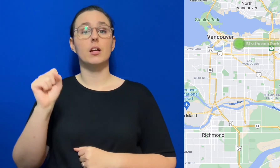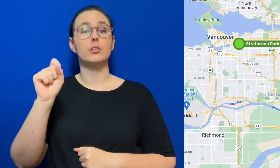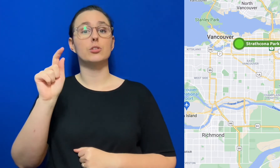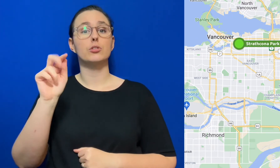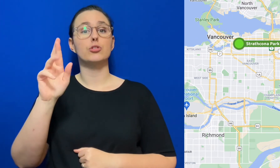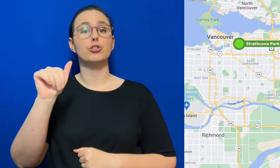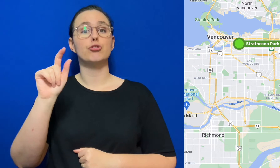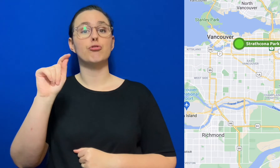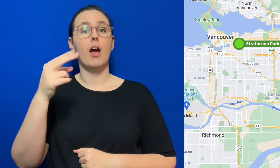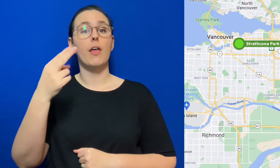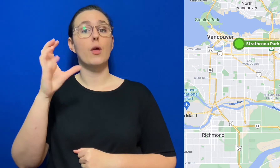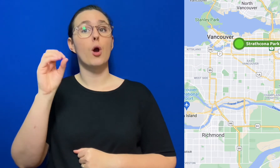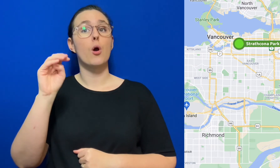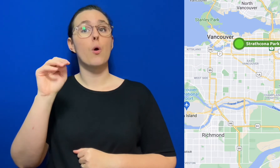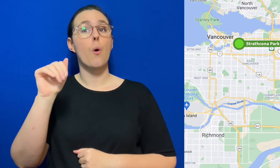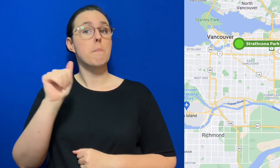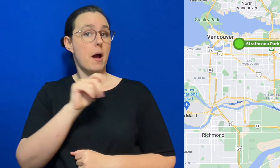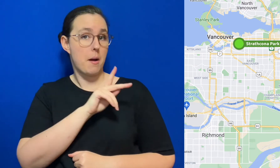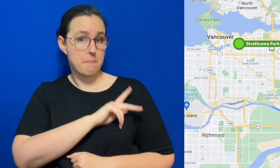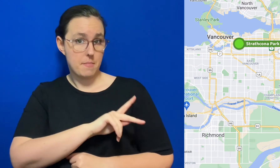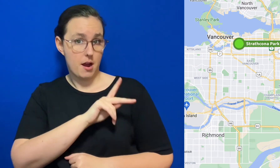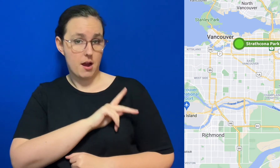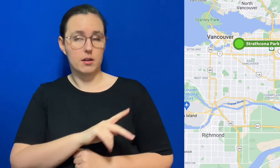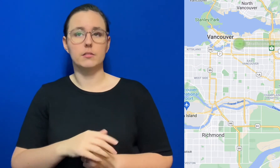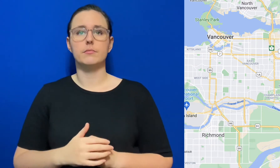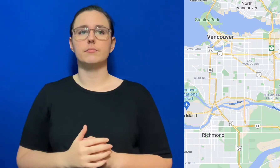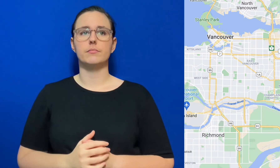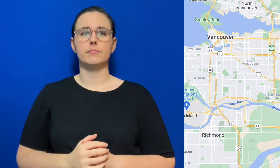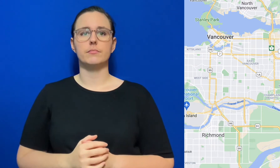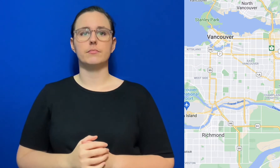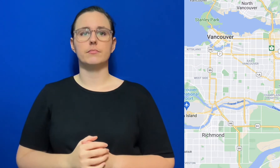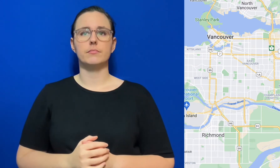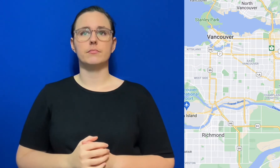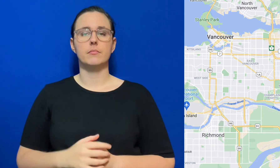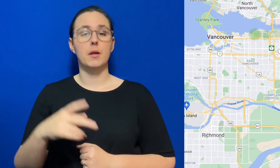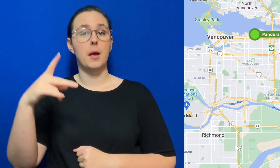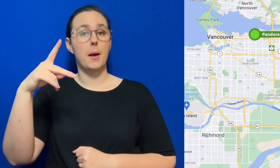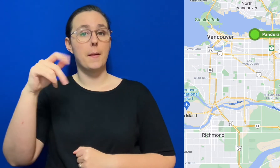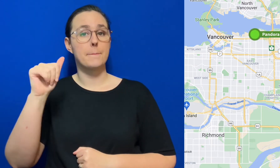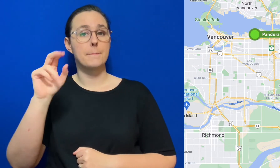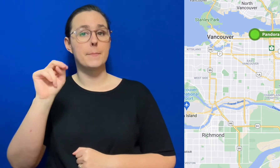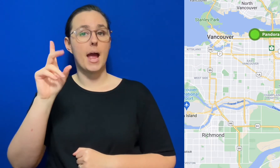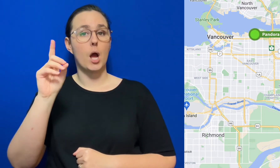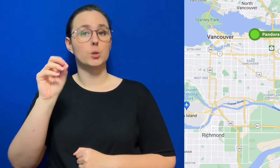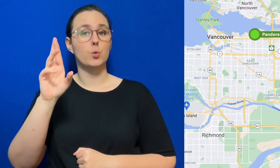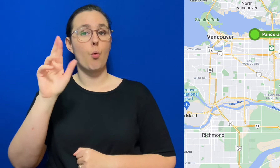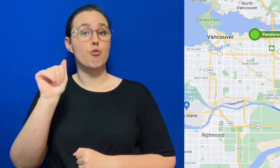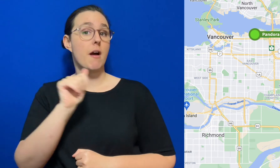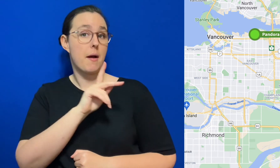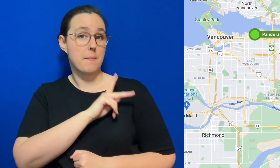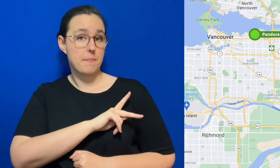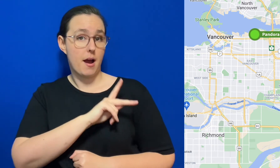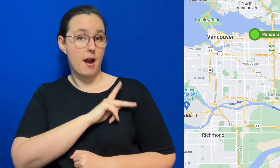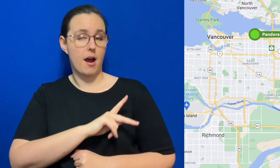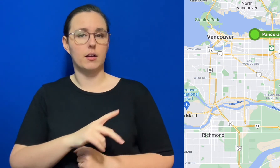Strathcona Park Pandora Park